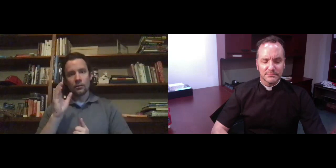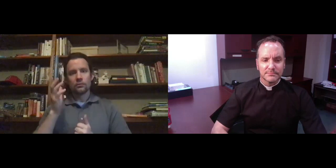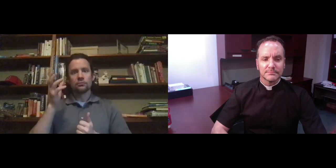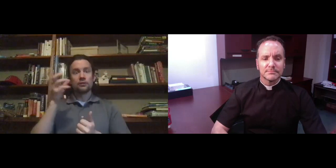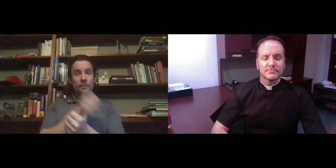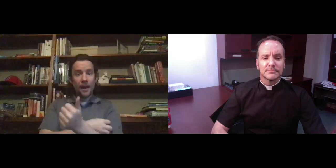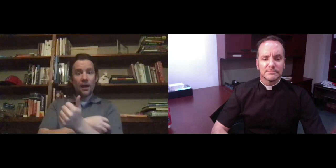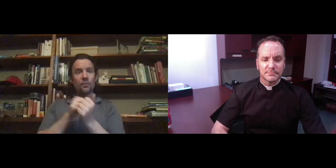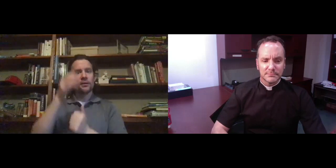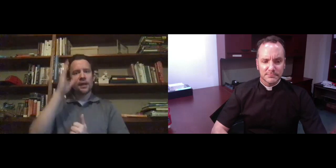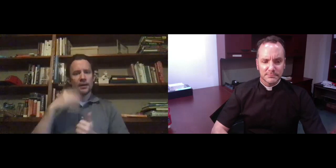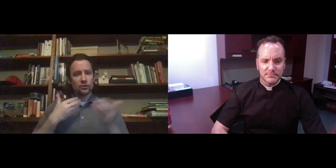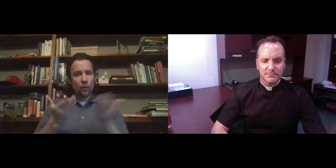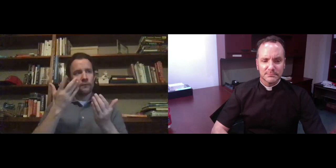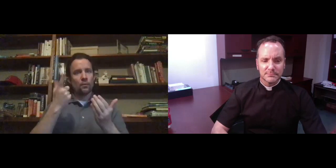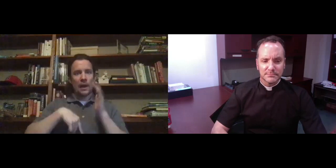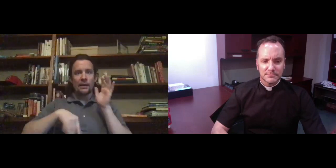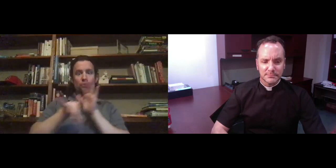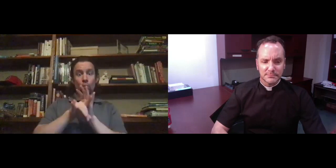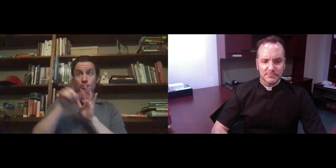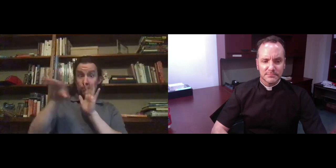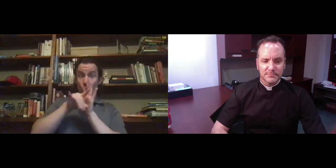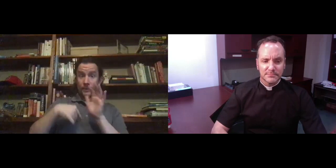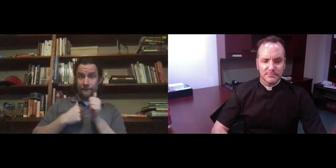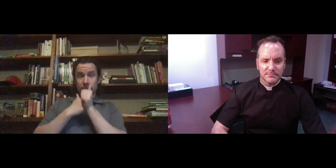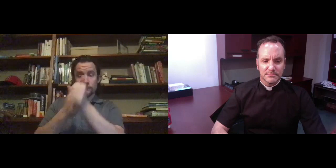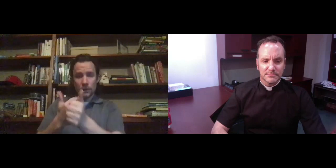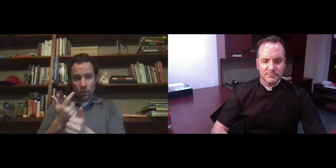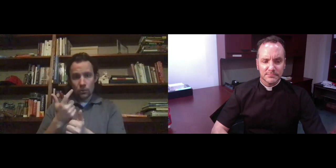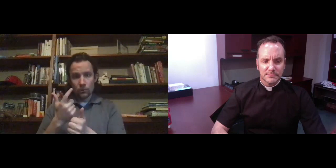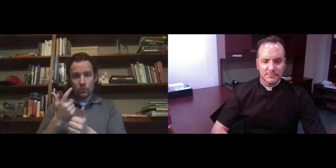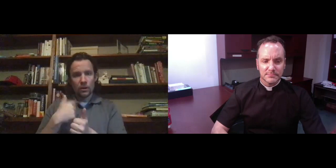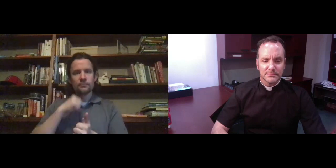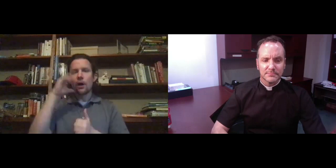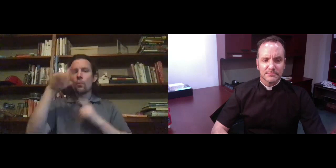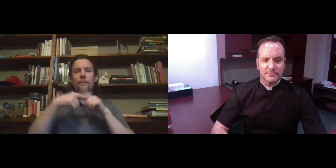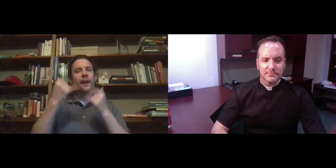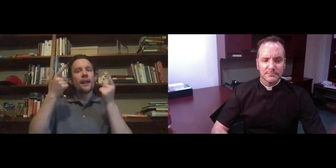If I choose to follow God then i have the power of God to be a